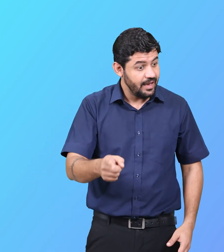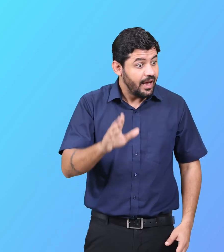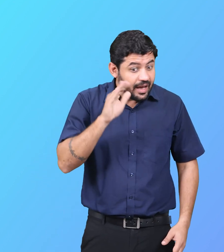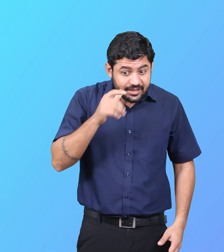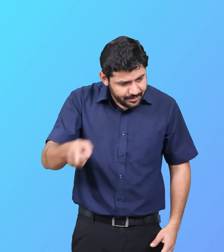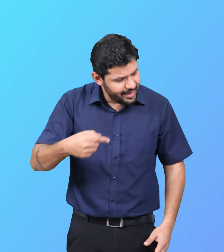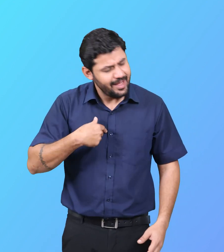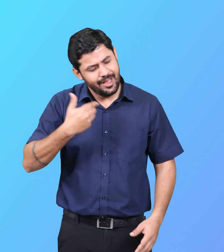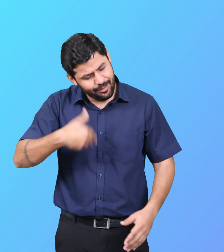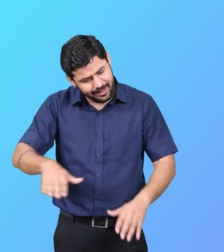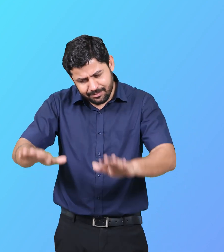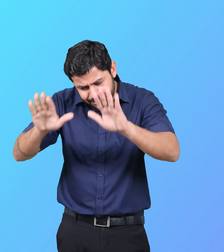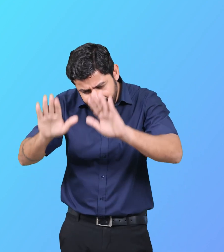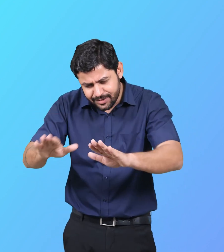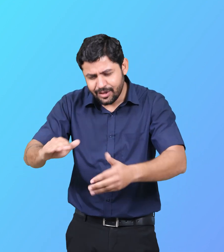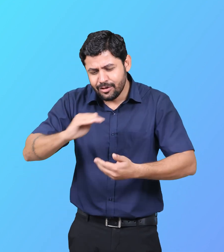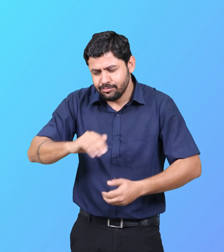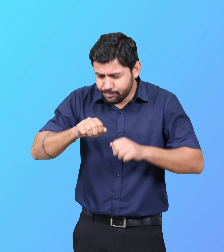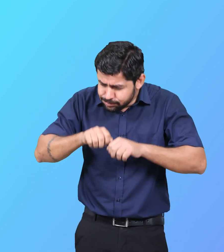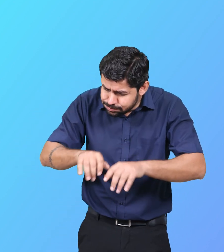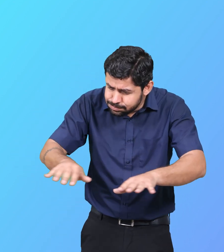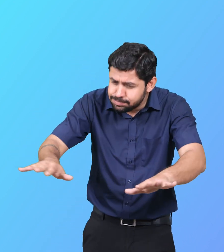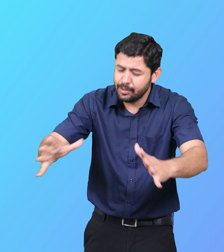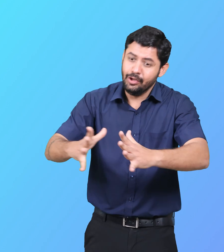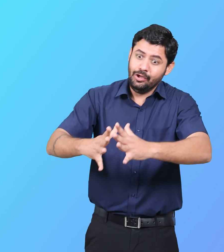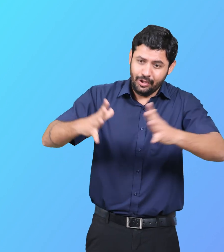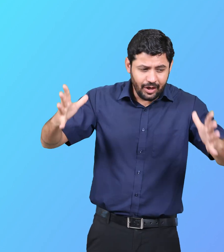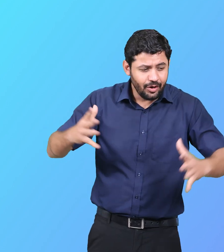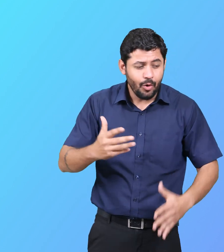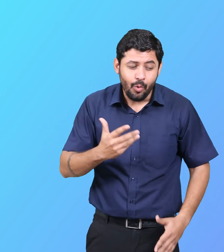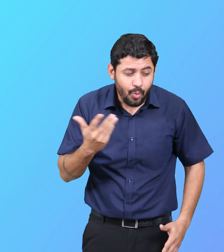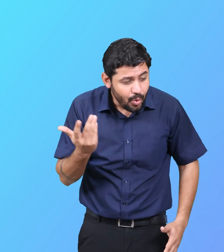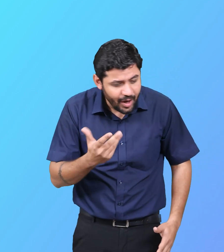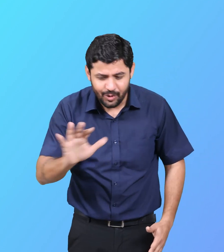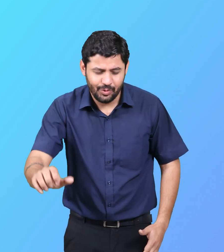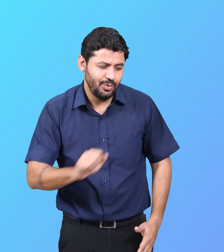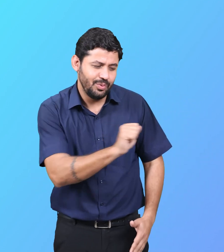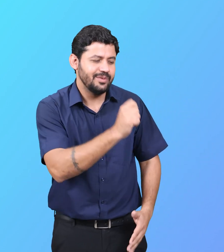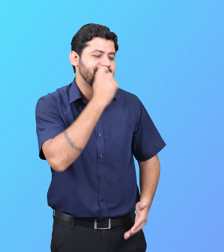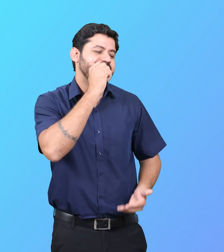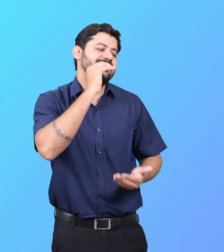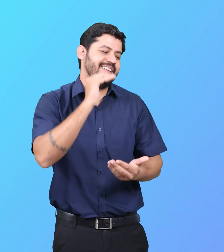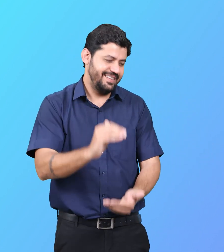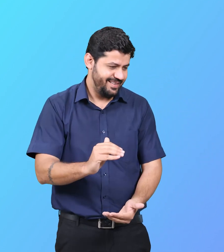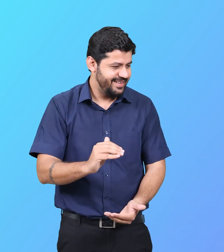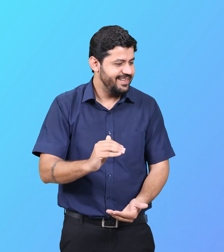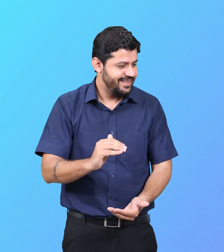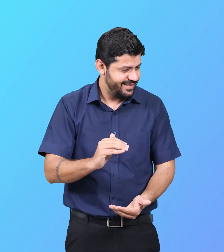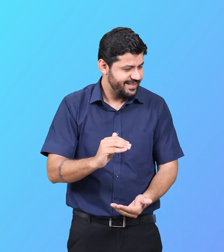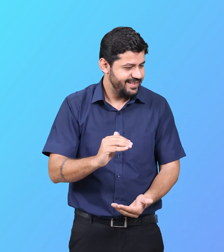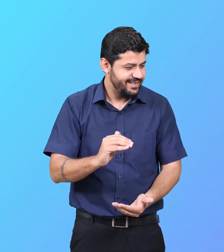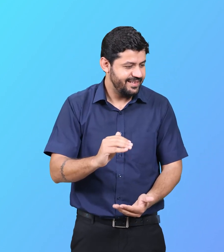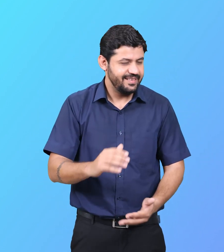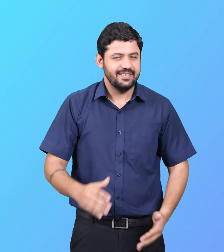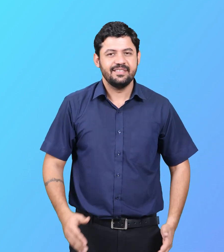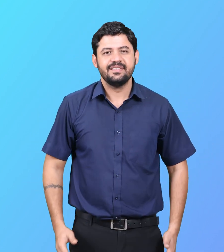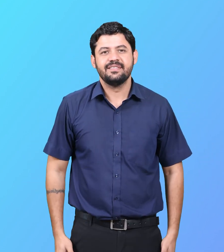But I will also bless the son of your slave woman. He is your son, so I will make sure his family also becomes a great nation.”